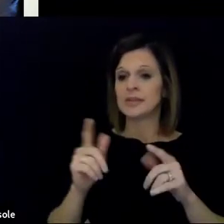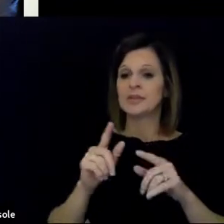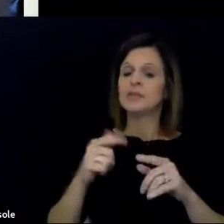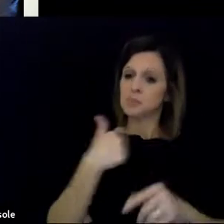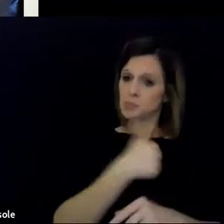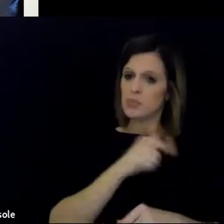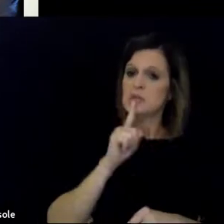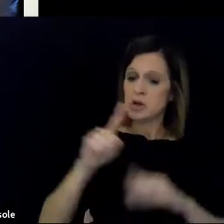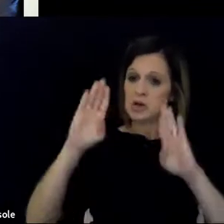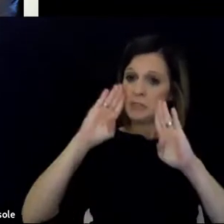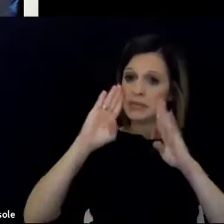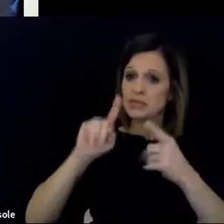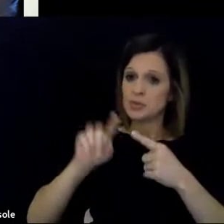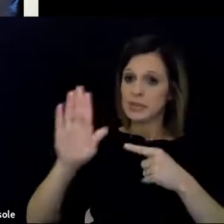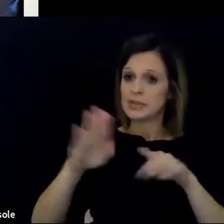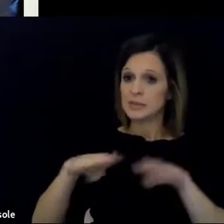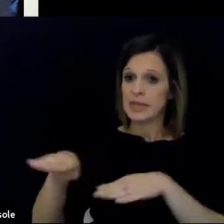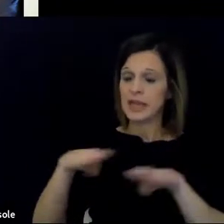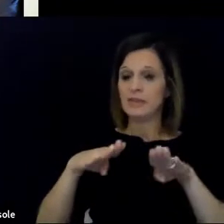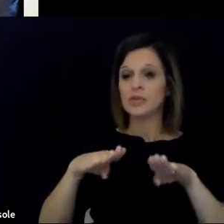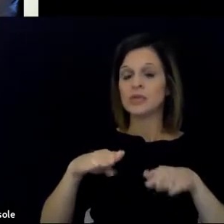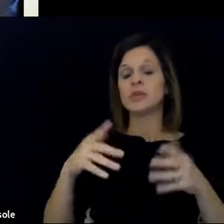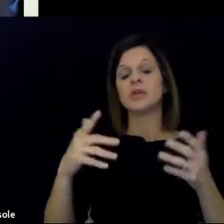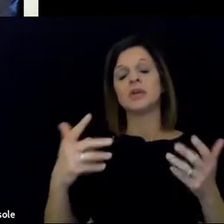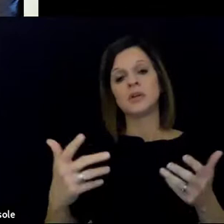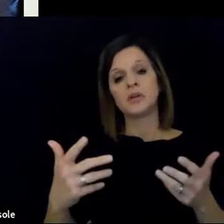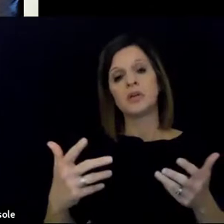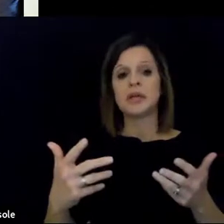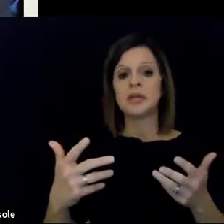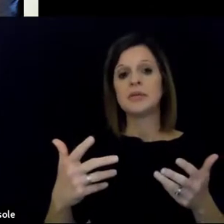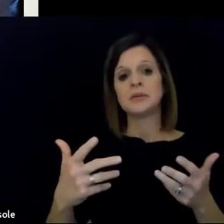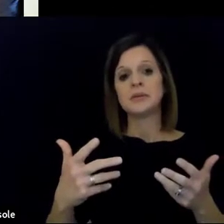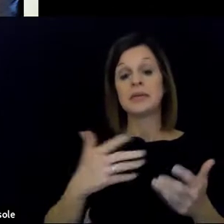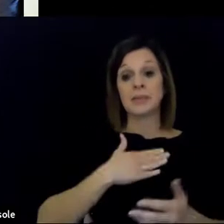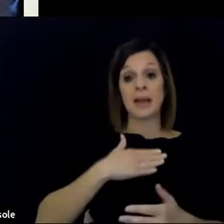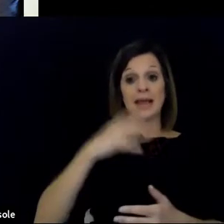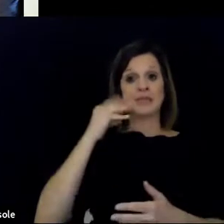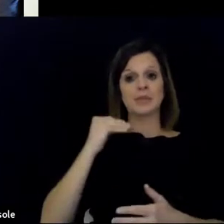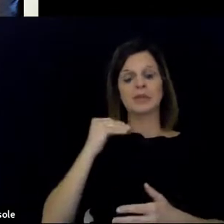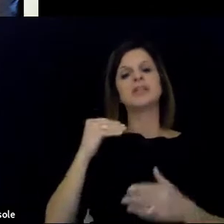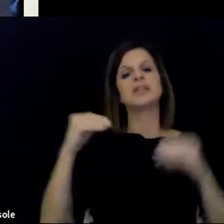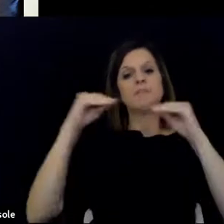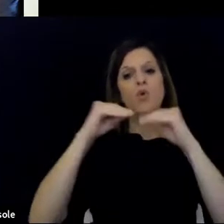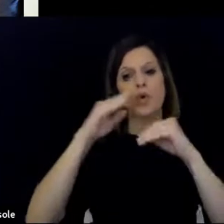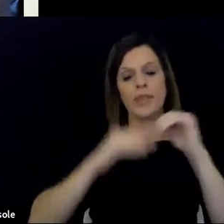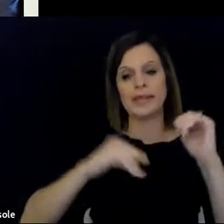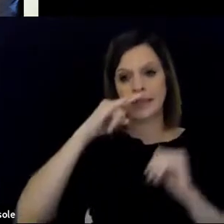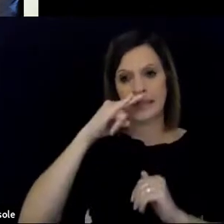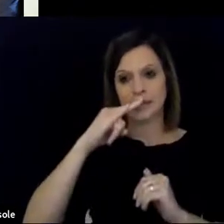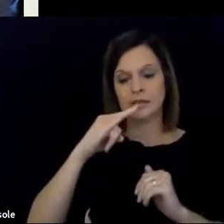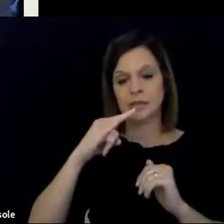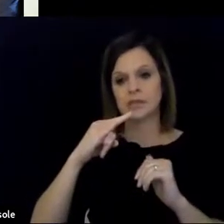But in my experience, and my experience is more with kids than with adults, right? All those just changing somewhat